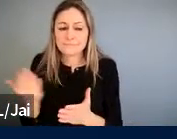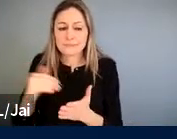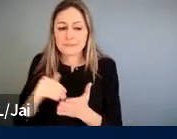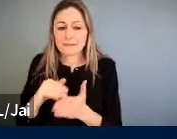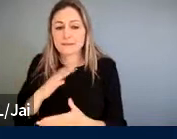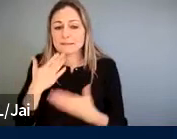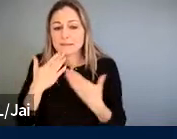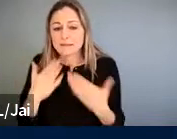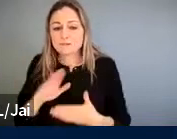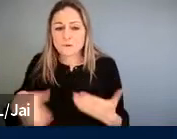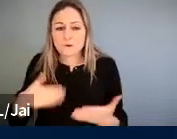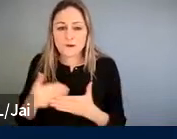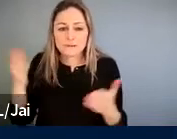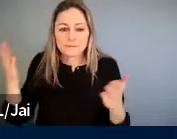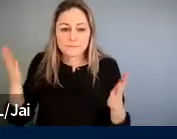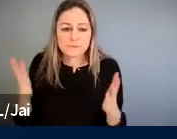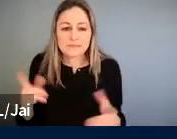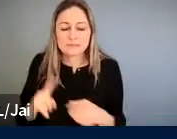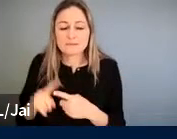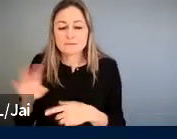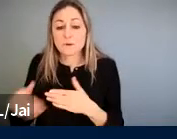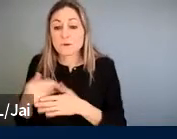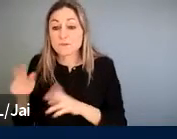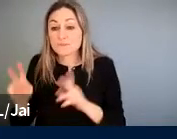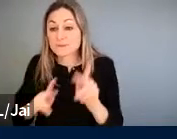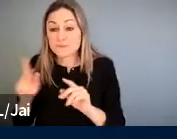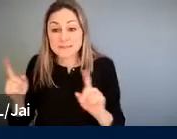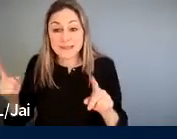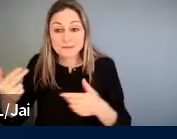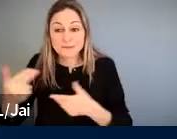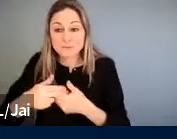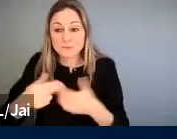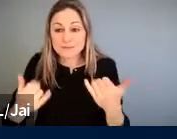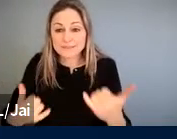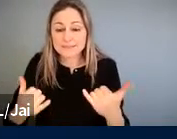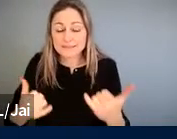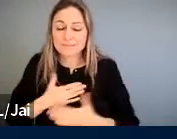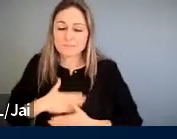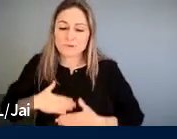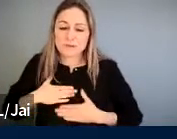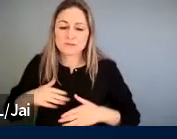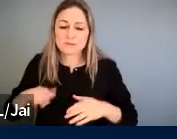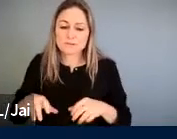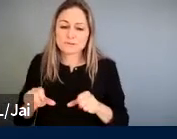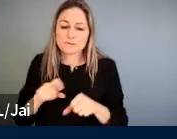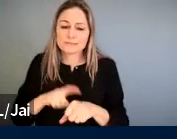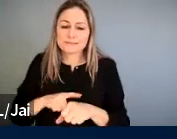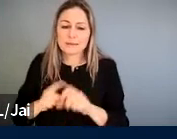the speakers and the attendees. We appreciate that you made the time to come here today. We